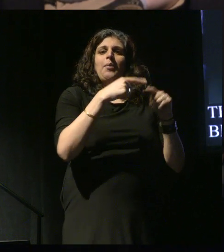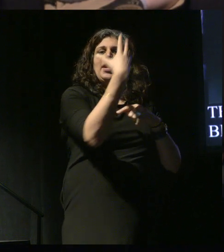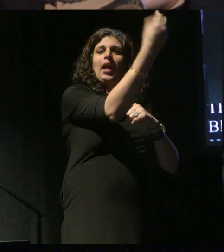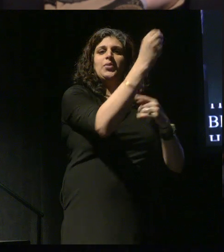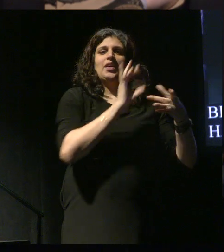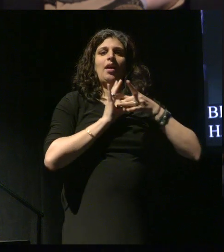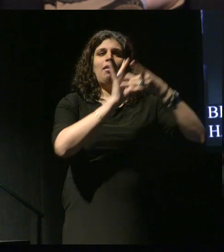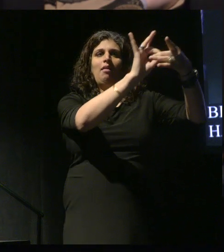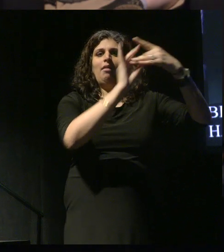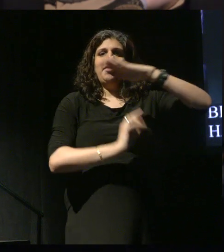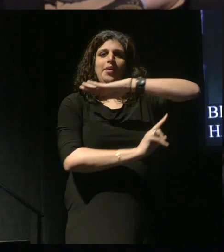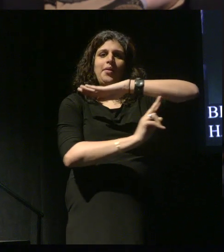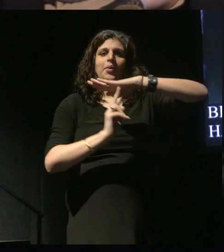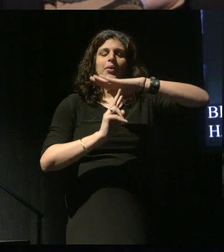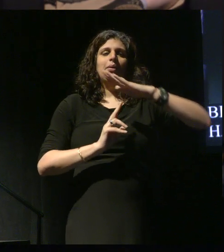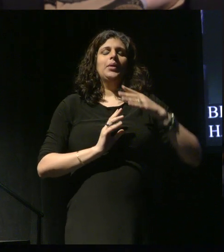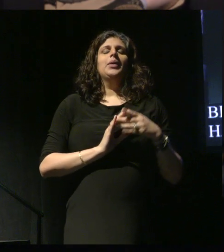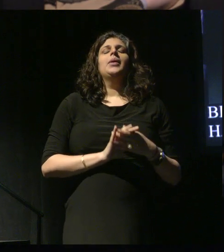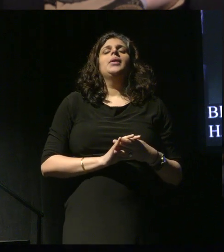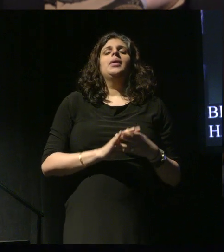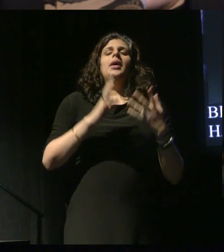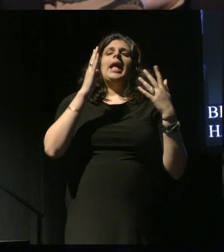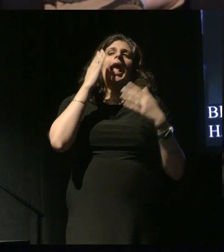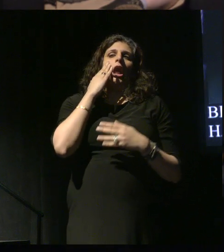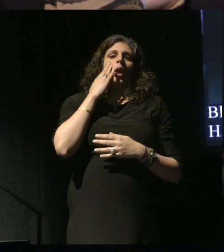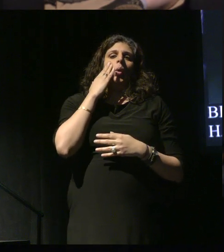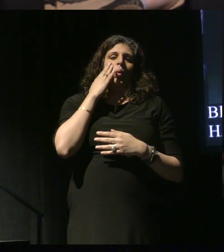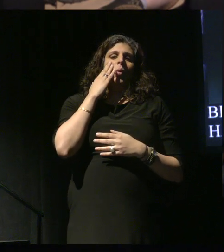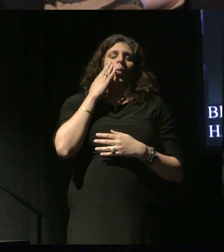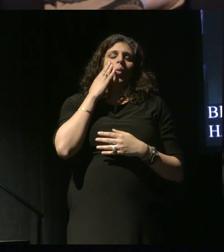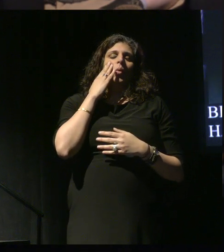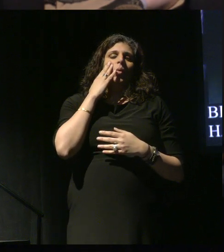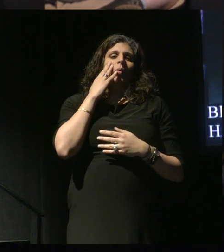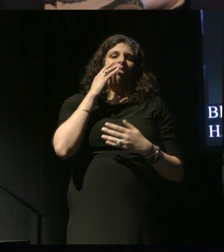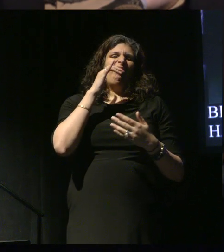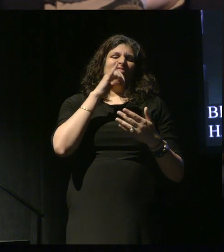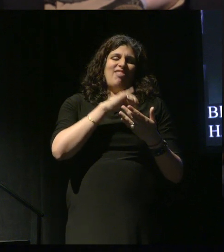And I knew that that was what I wanted this book